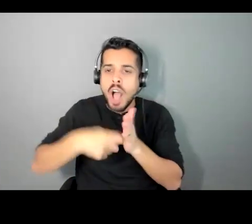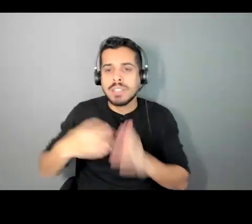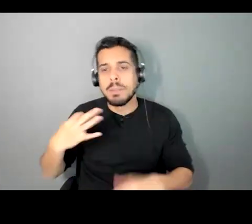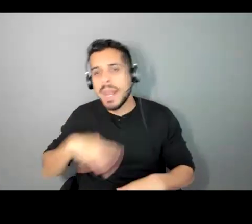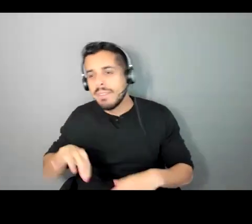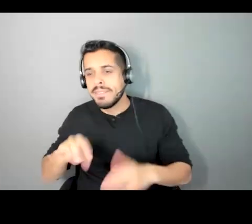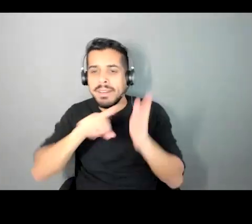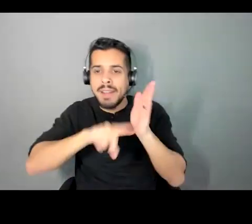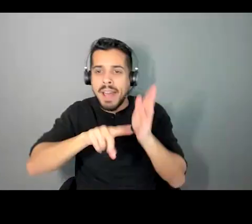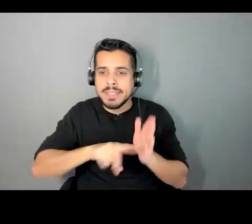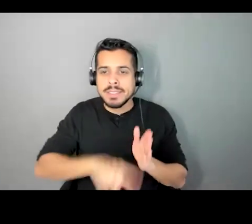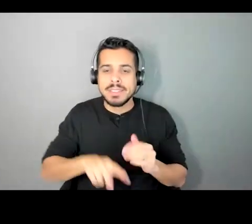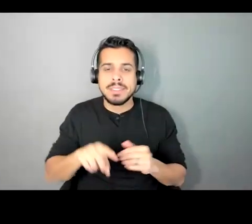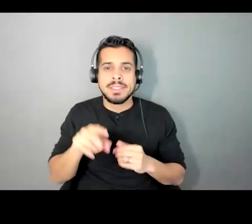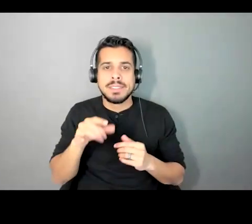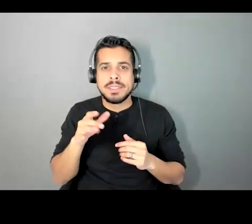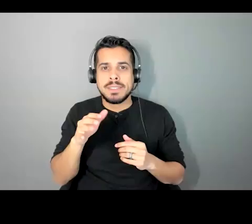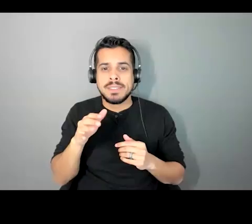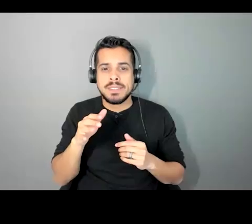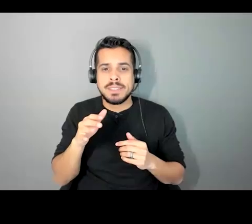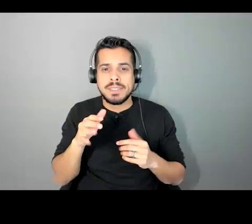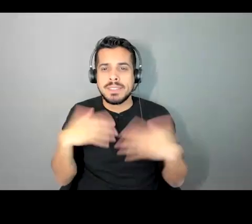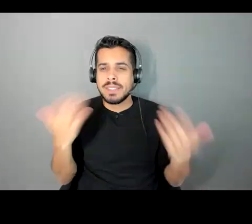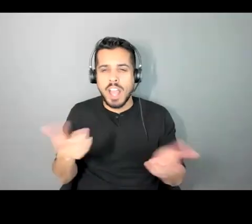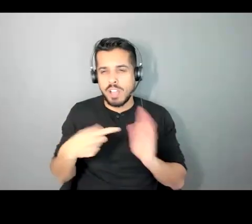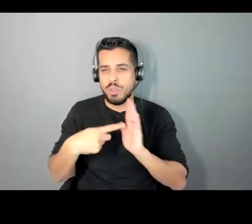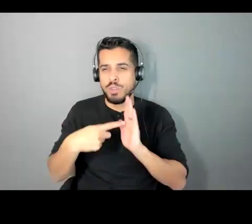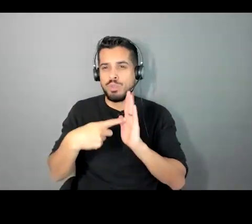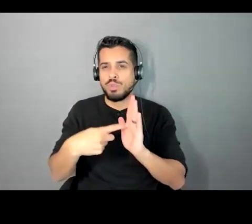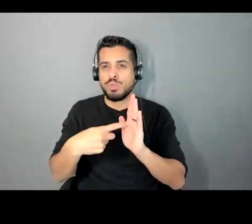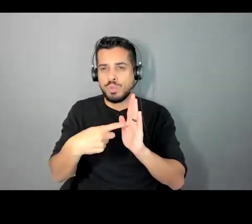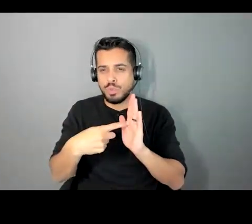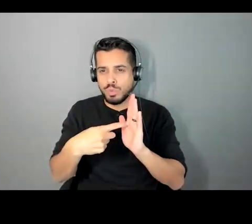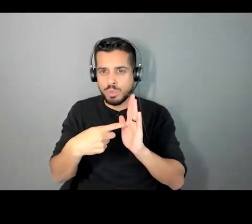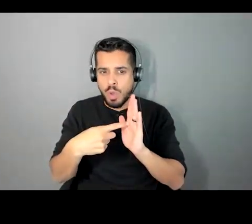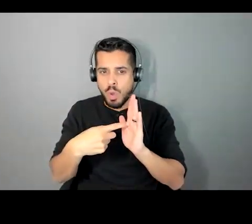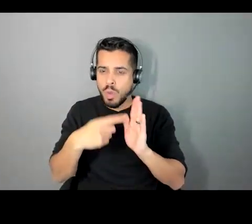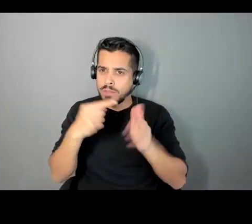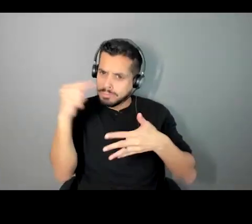um... (stammering) showcase and highlight, uh... actual solutions.